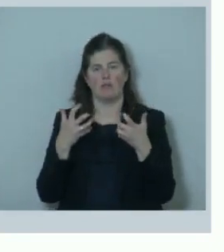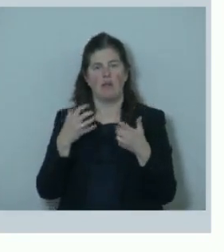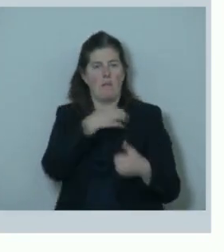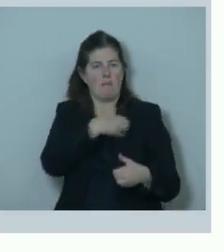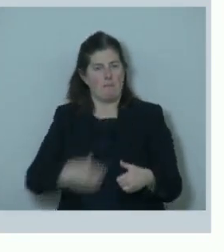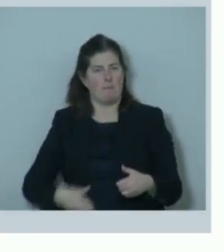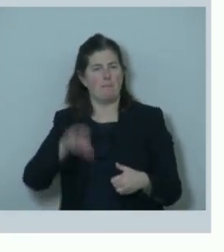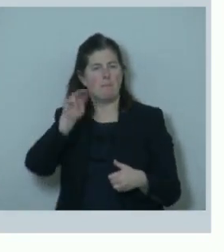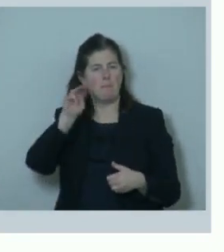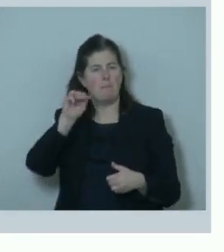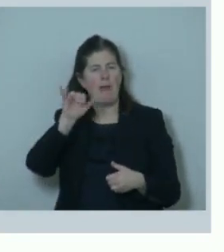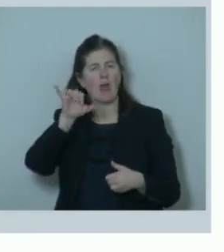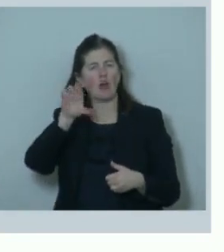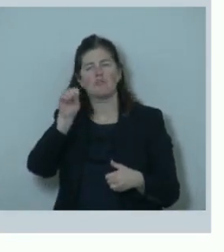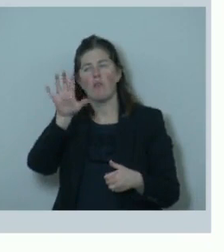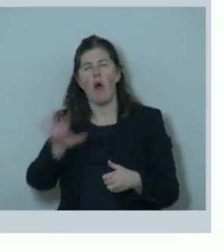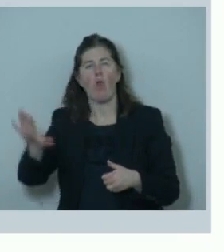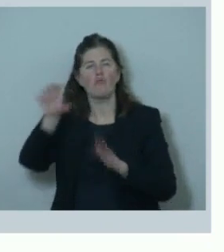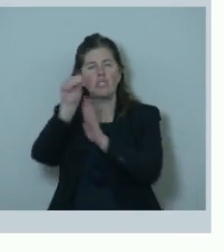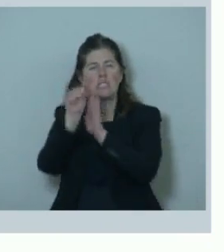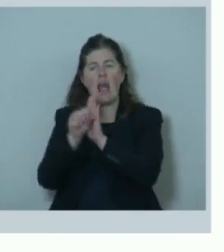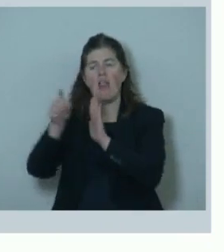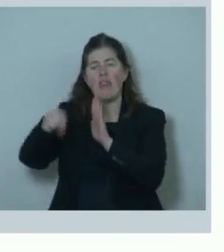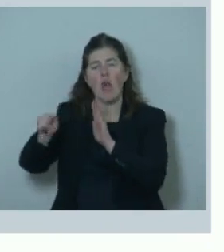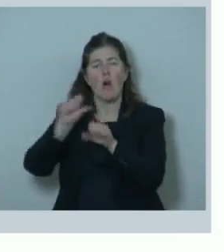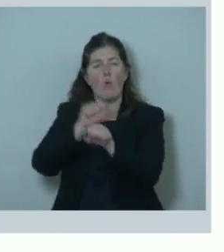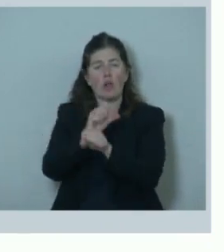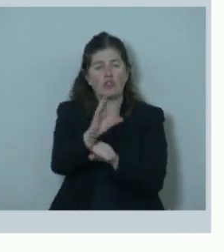WE DON’T ABANDON ONE FOR THE OTHER.